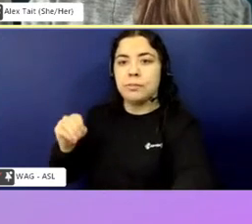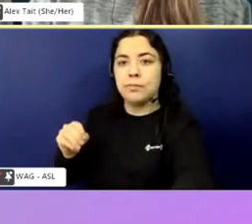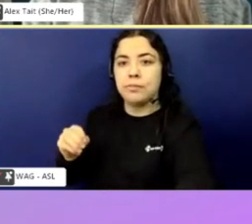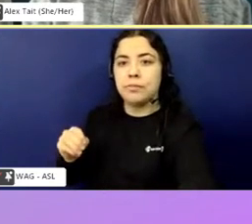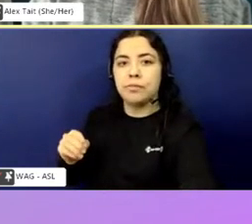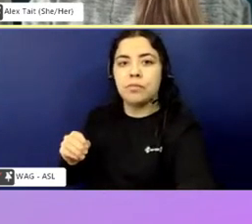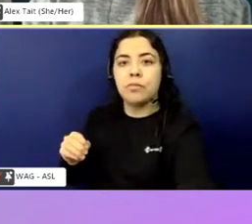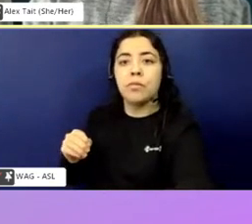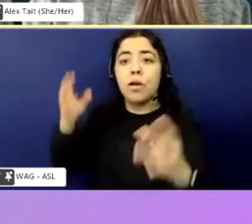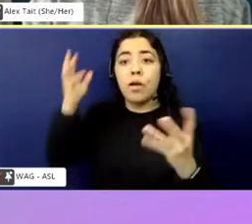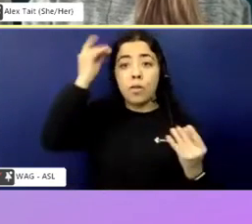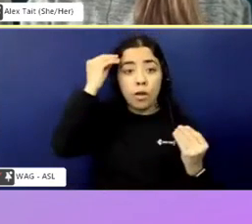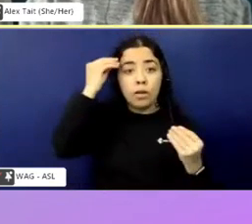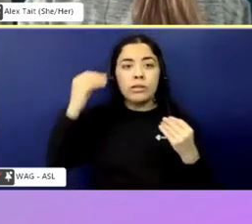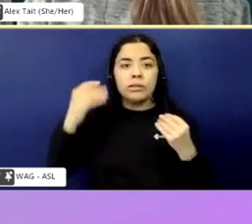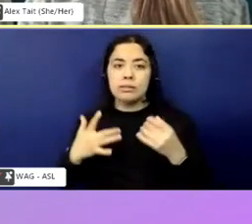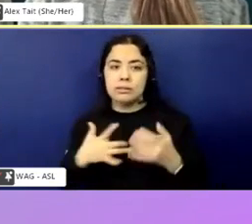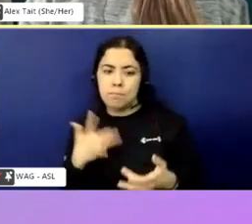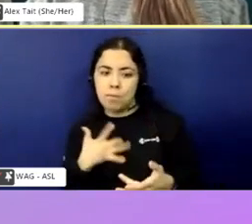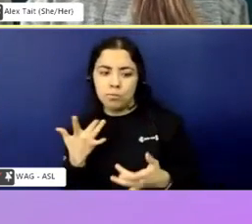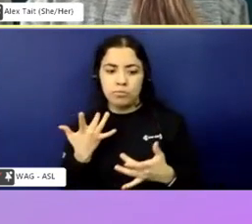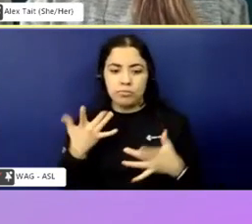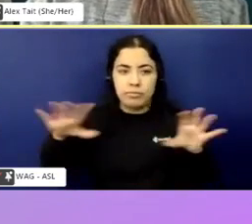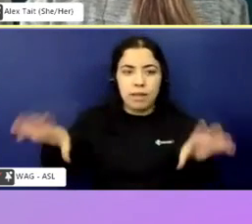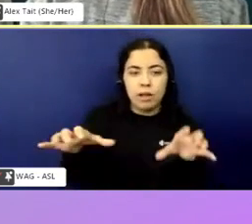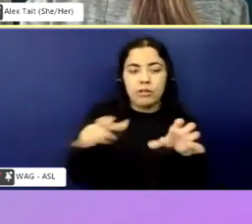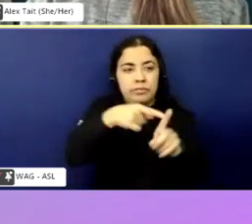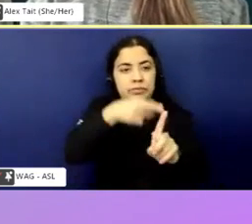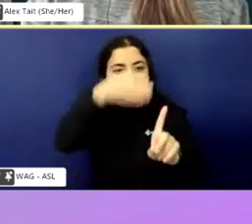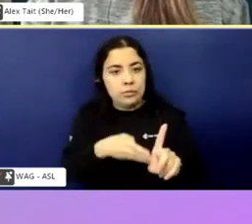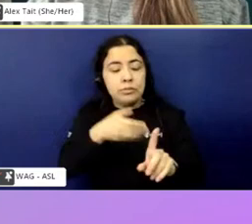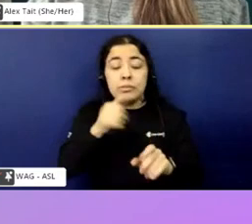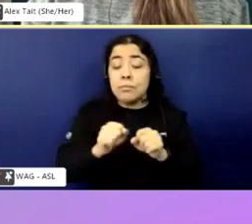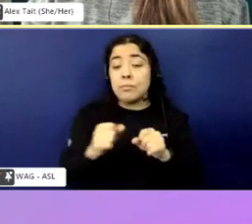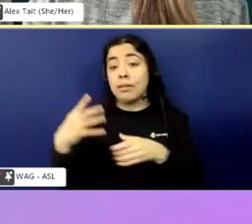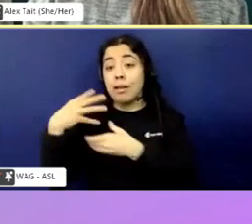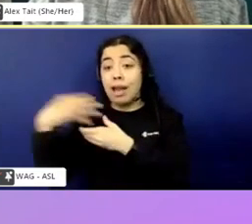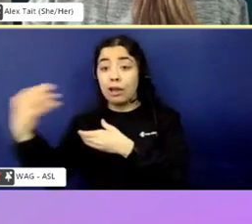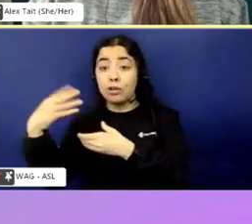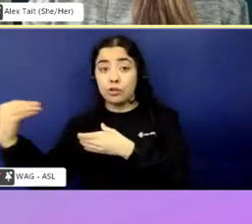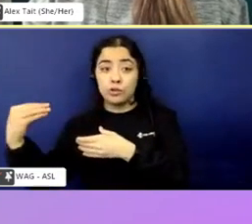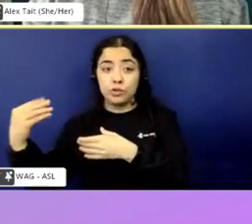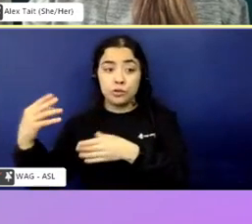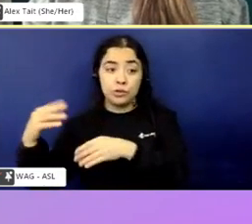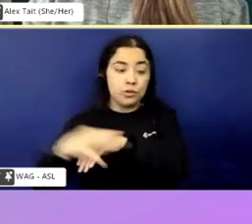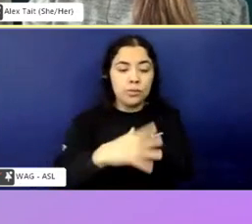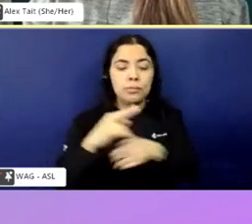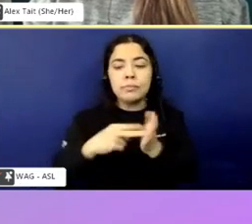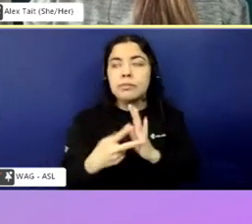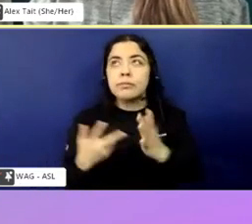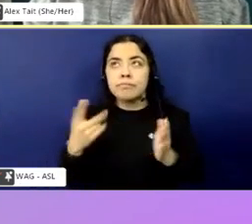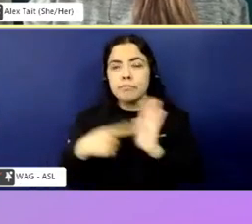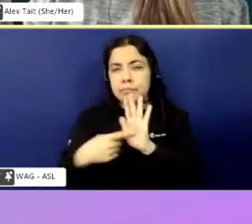society. And the third form is micro ageism. This is about thoughts emotions of the and